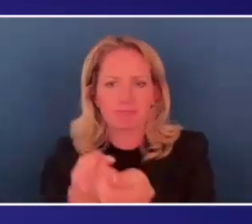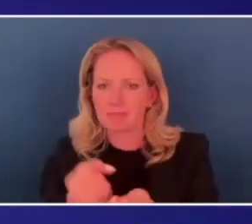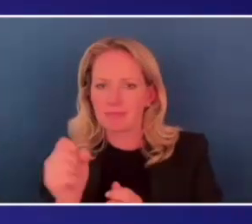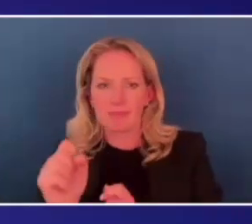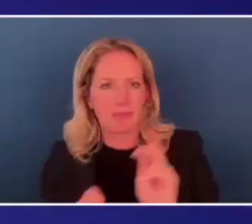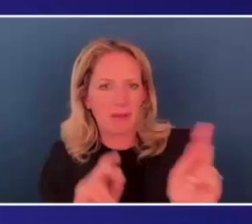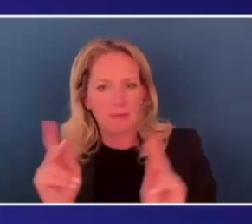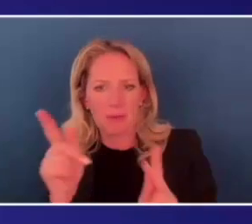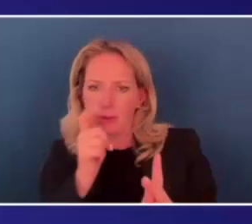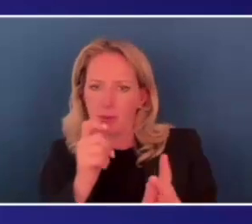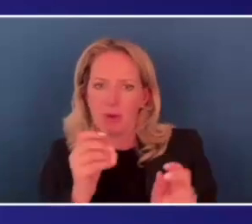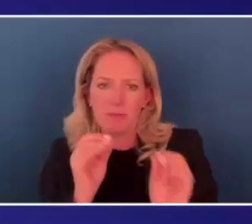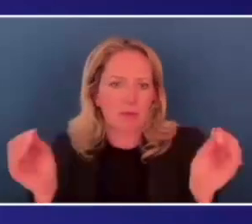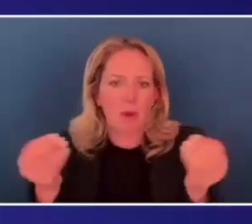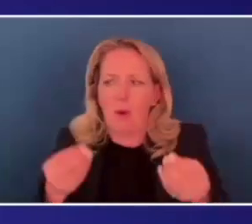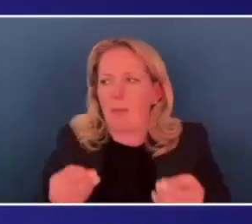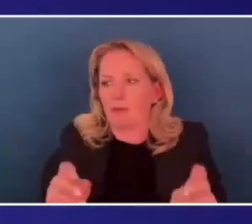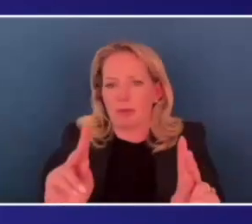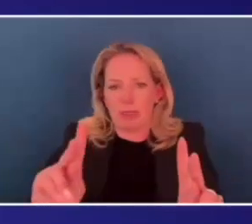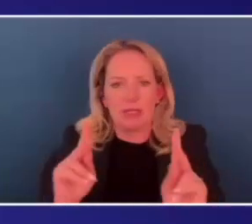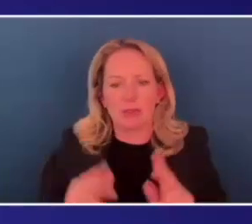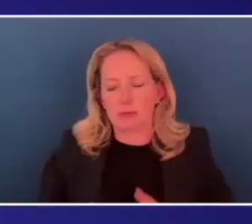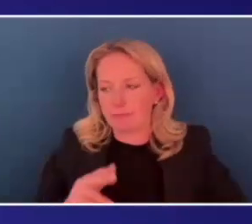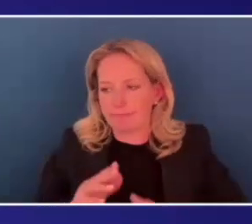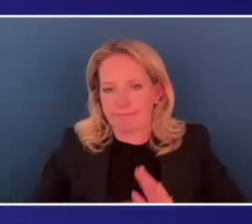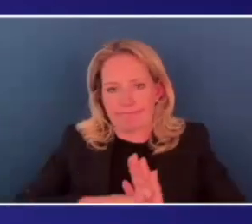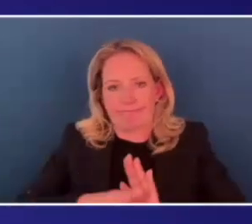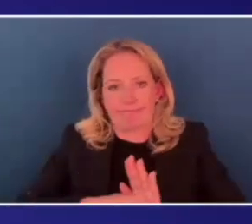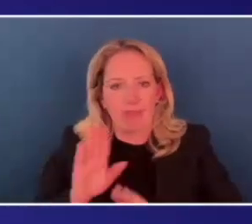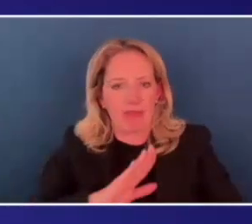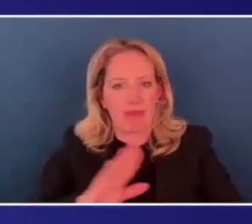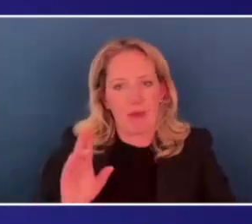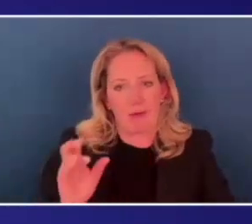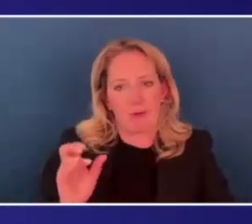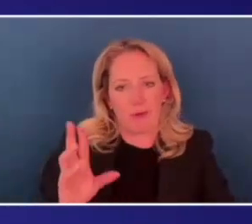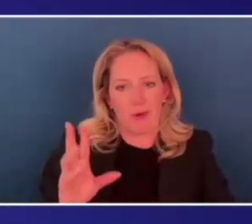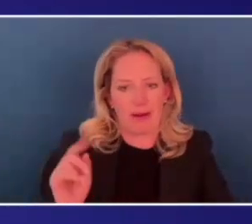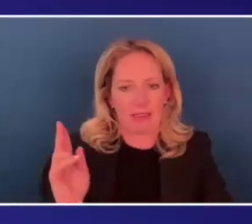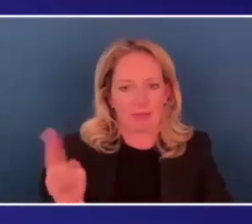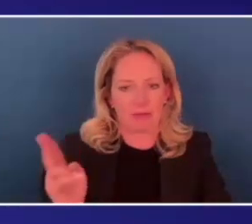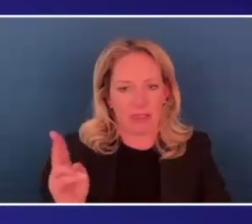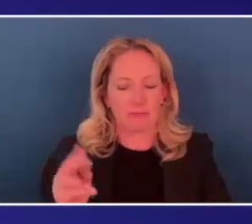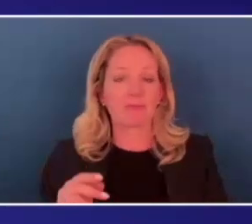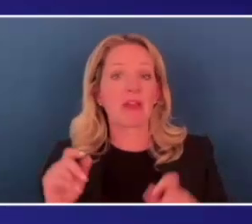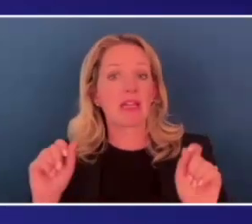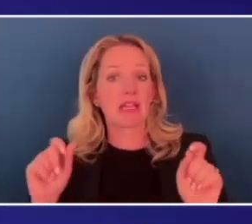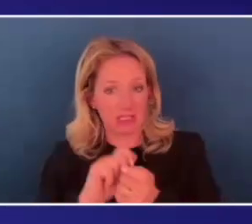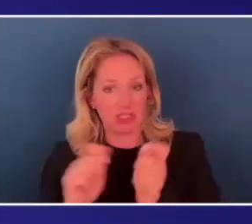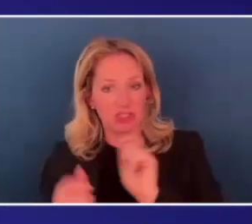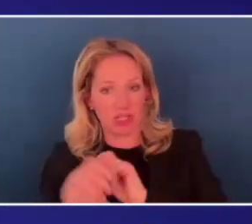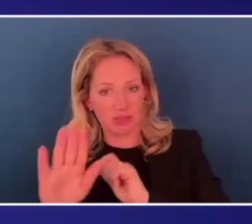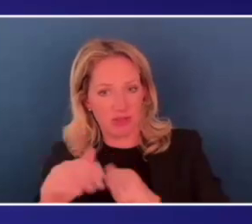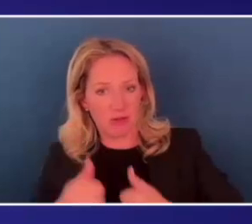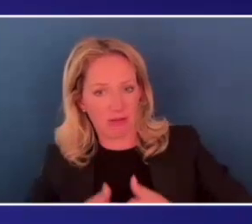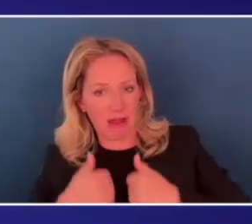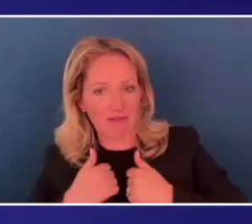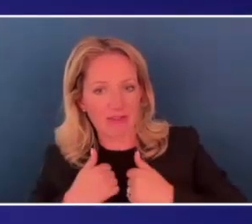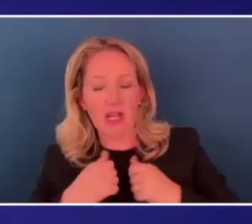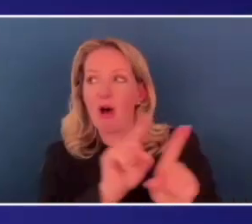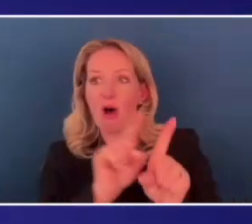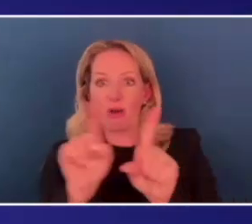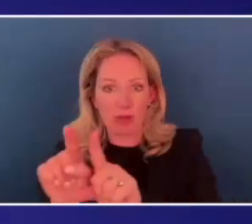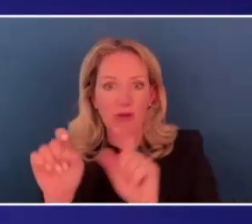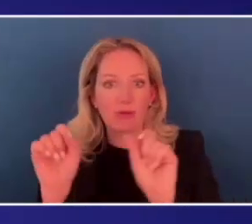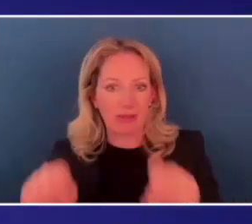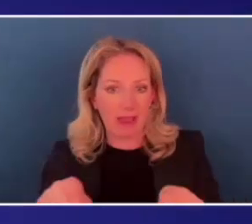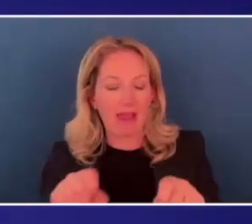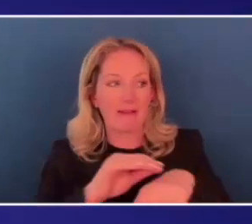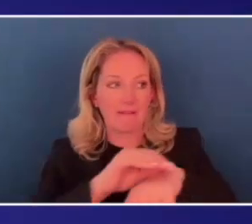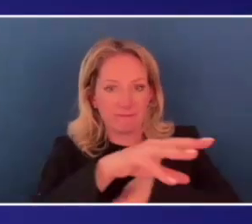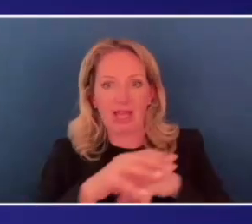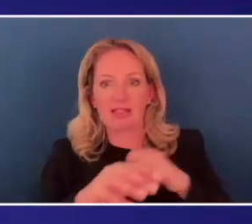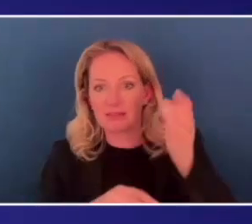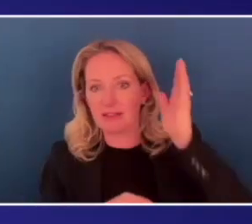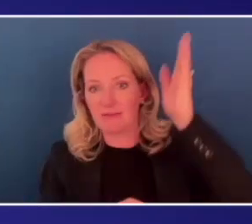Portfolio that can truly change somebody's life not just in student loans but in what it can do for them down the road when they have a credit file.